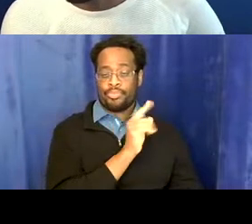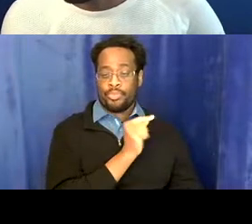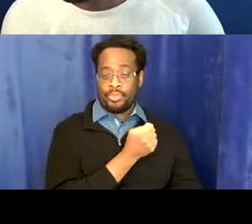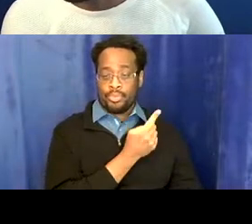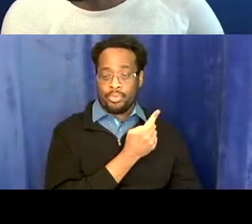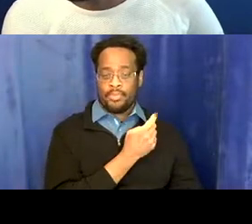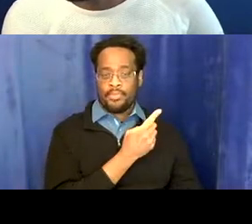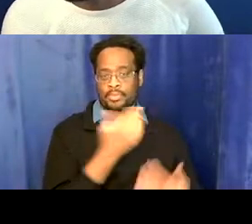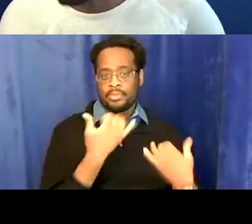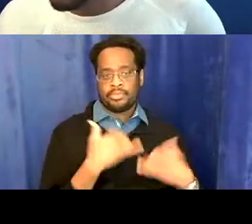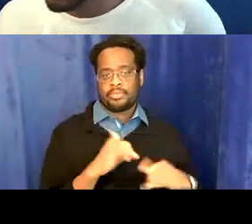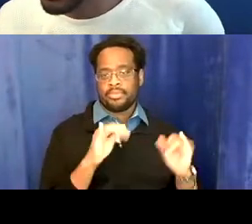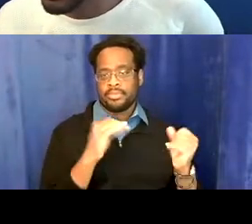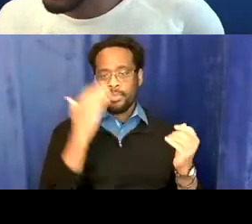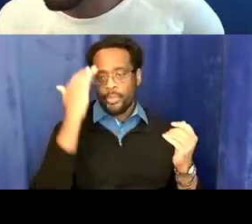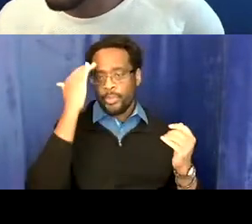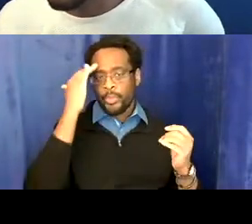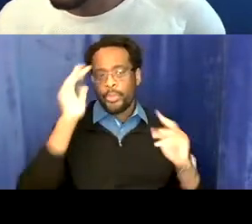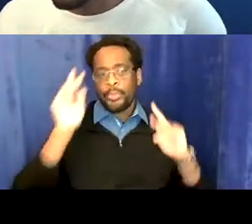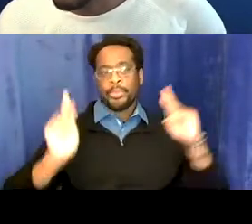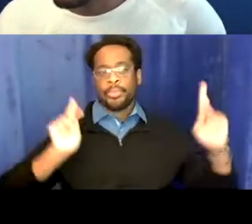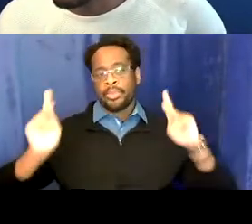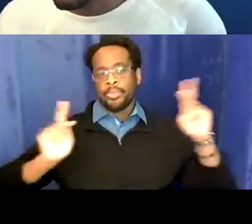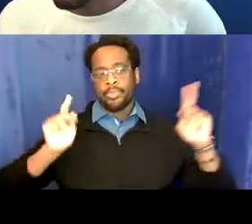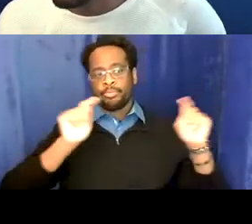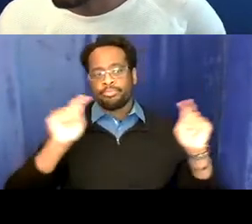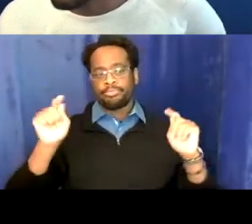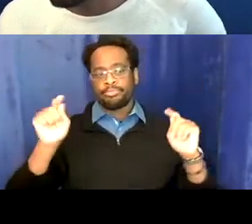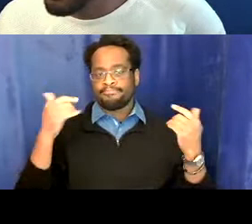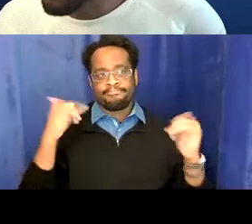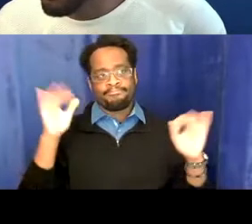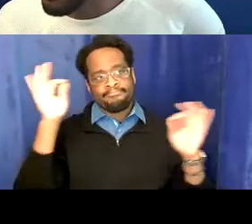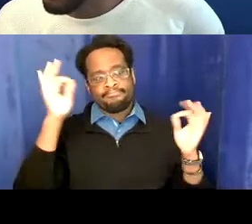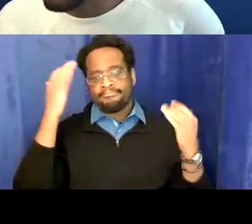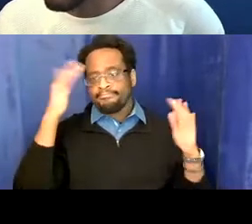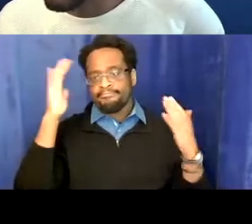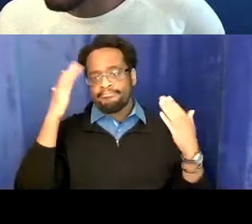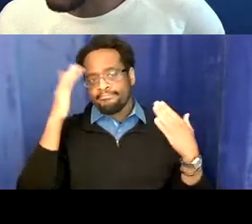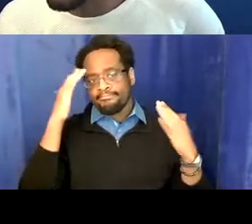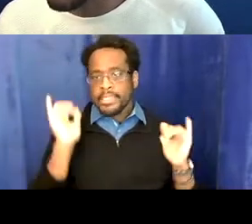there is a book published back in 2011 and uh we know that people are still clueless